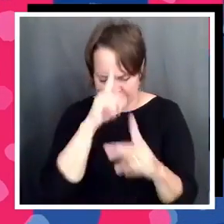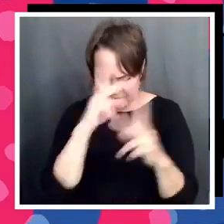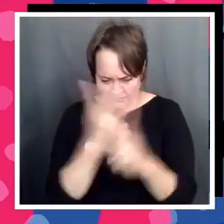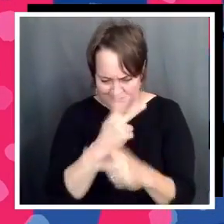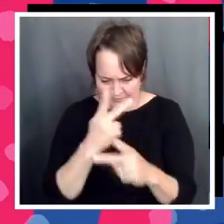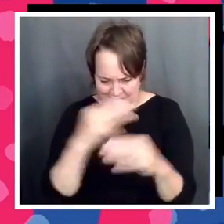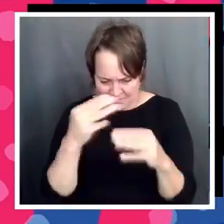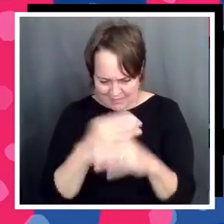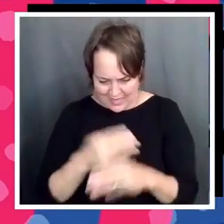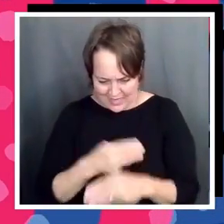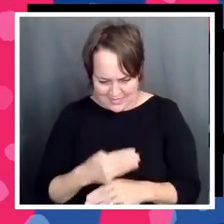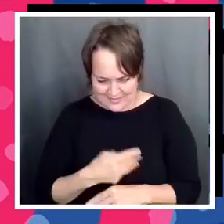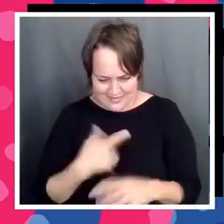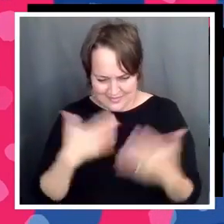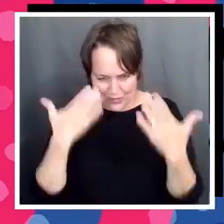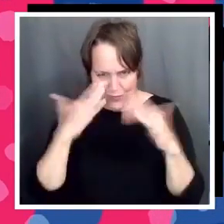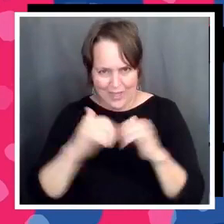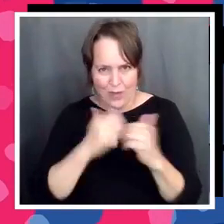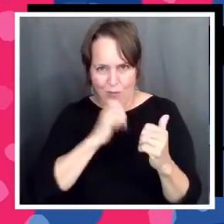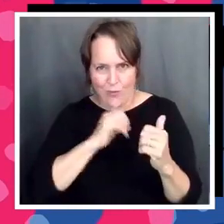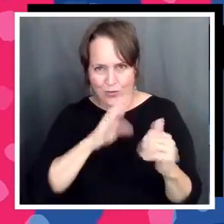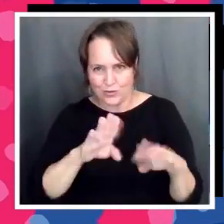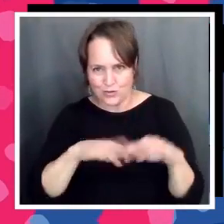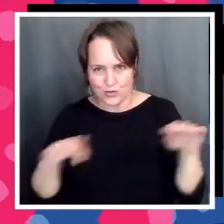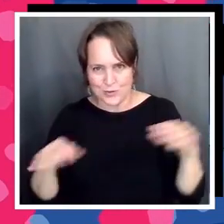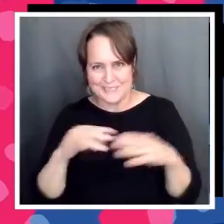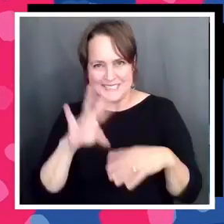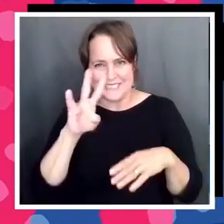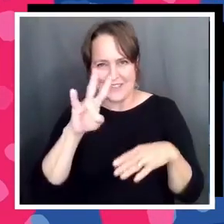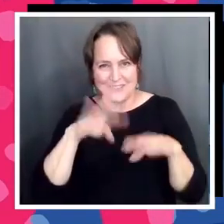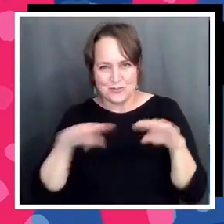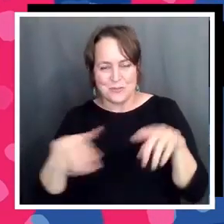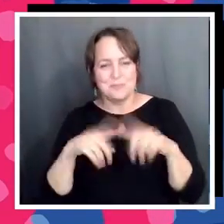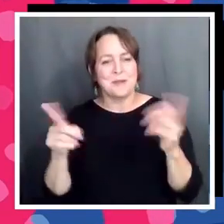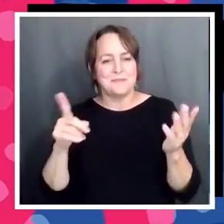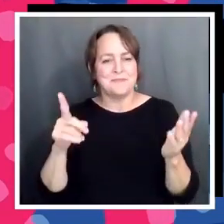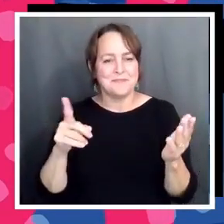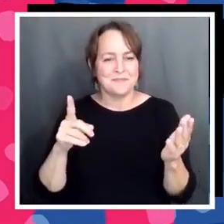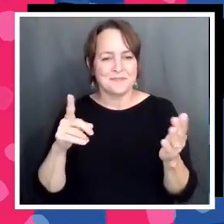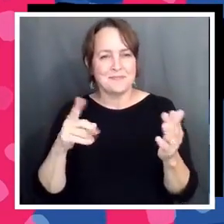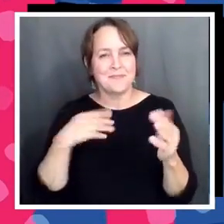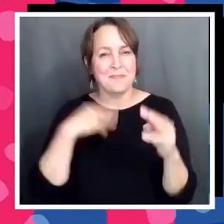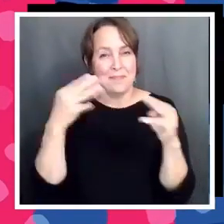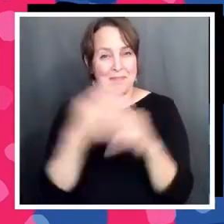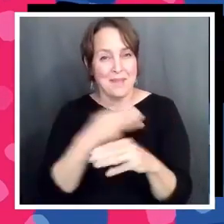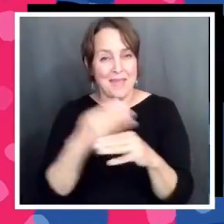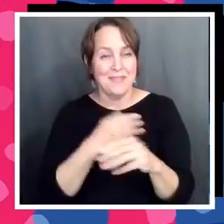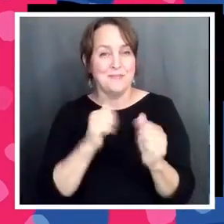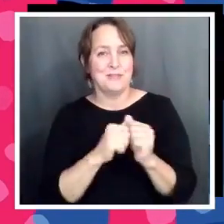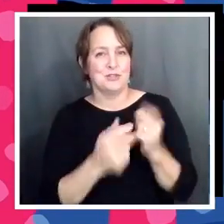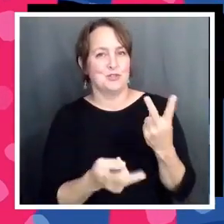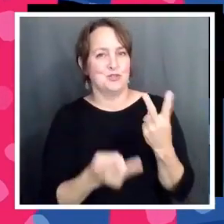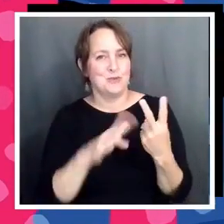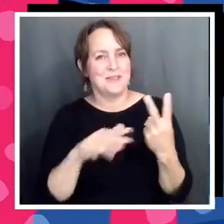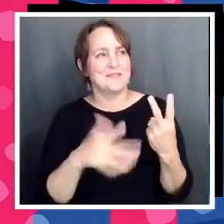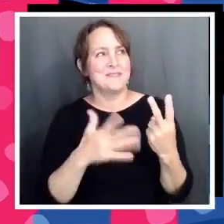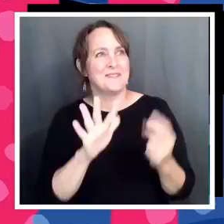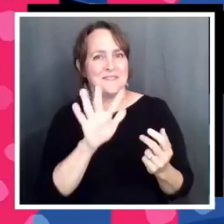OUT TO MAKE ENDS MEET. I COULD NOT DO THE MATH IN